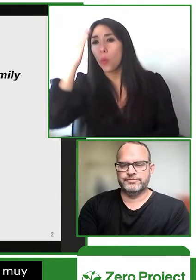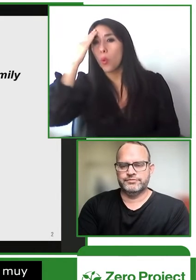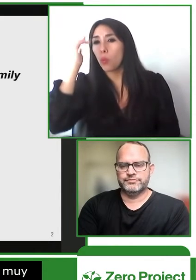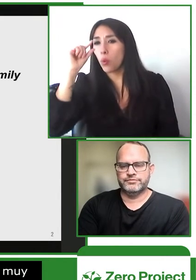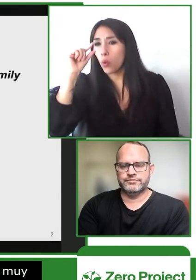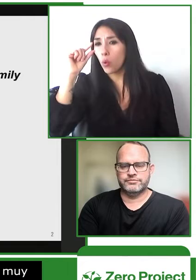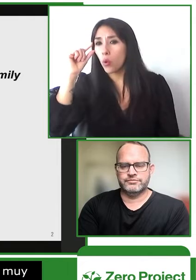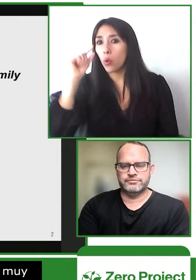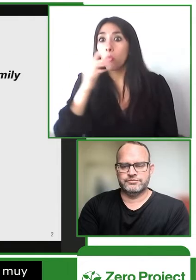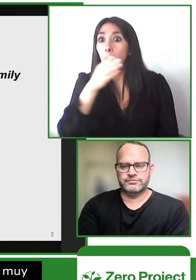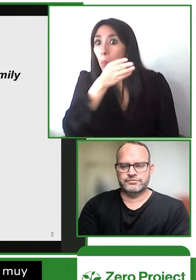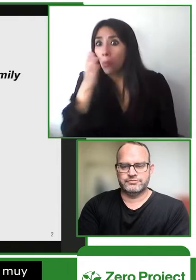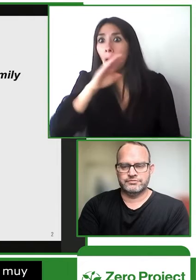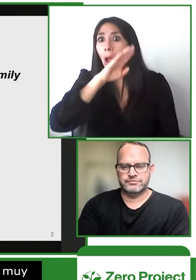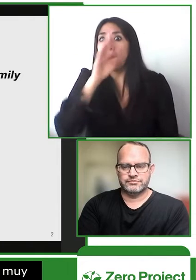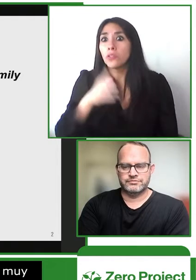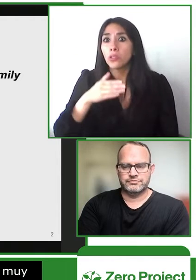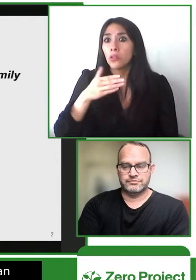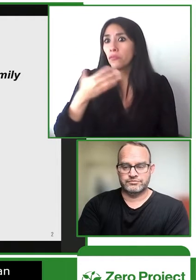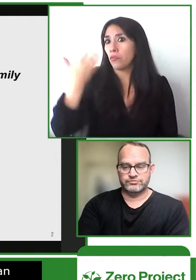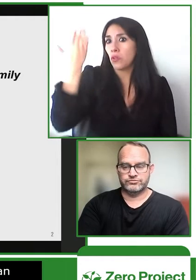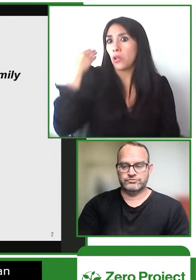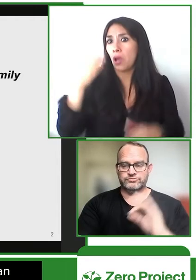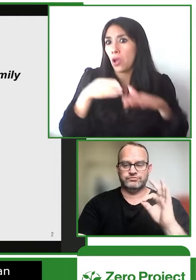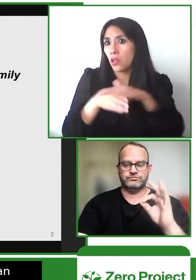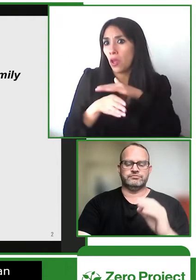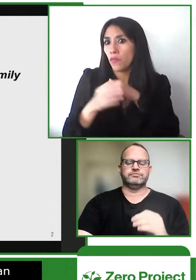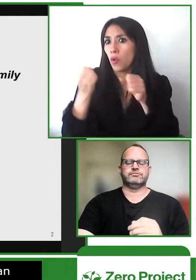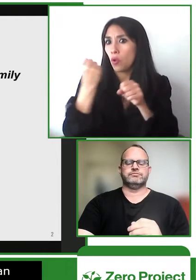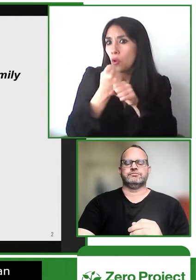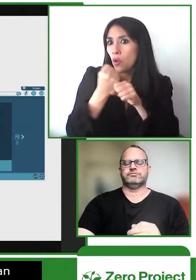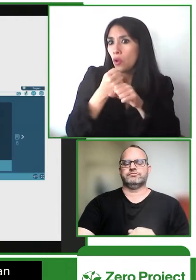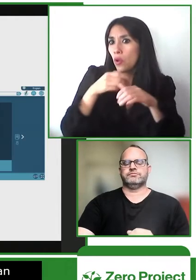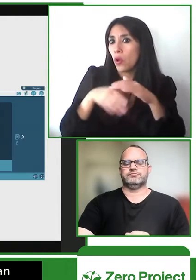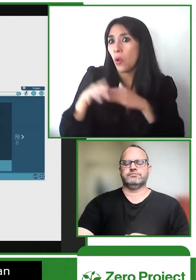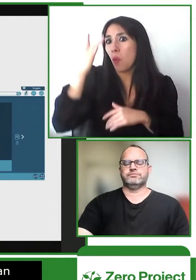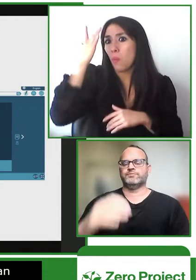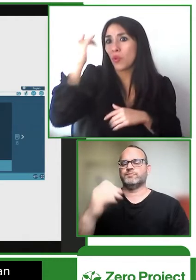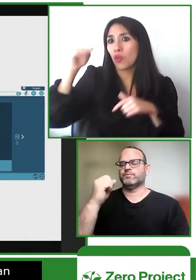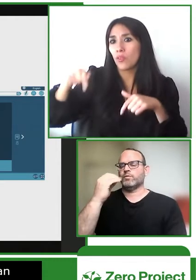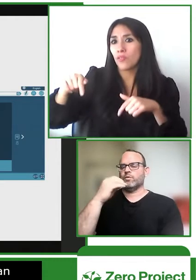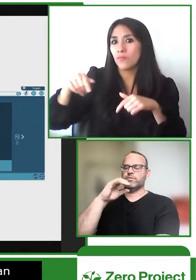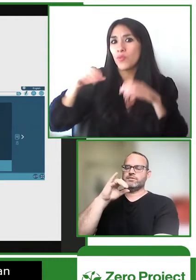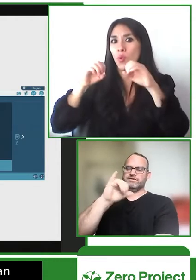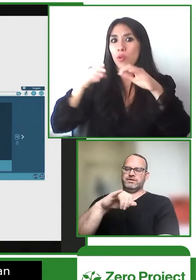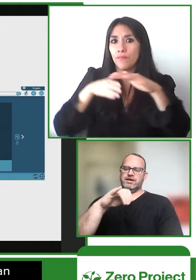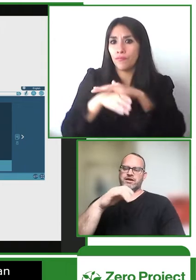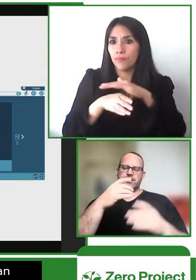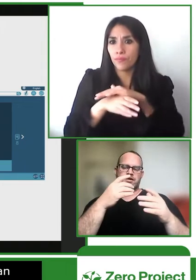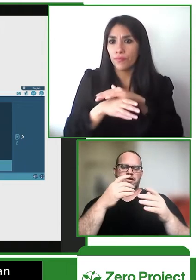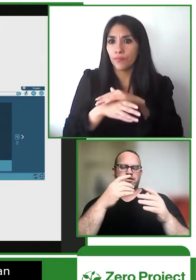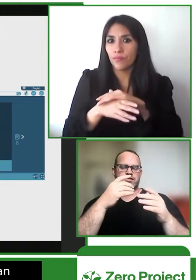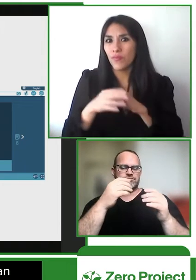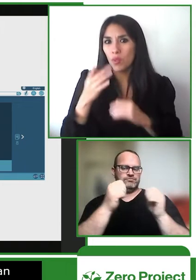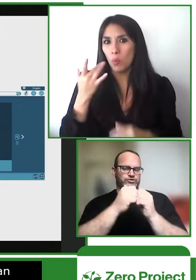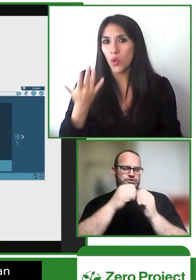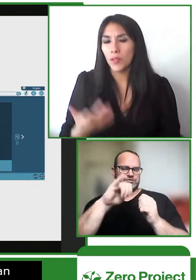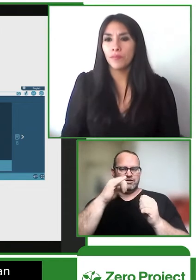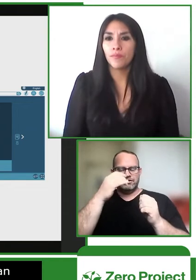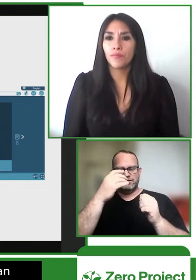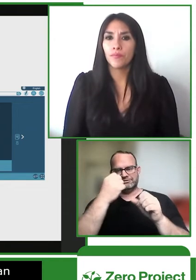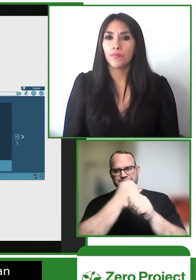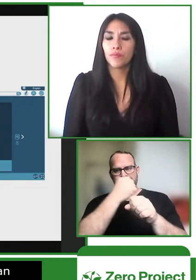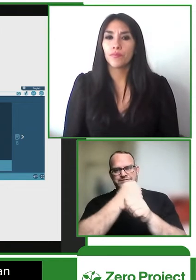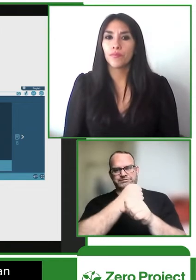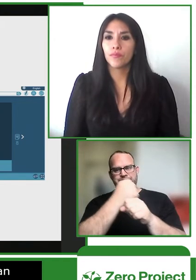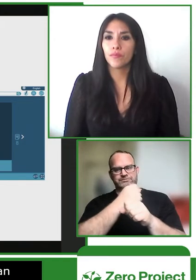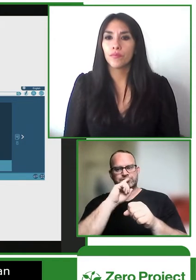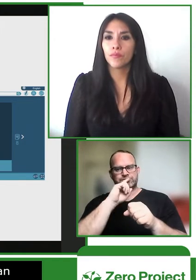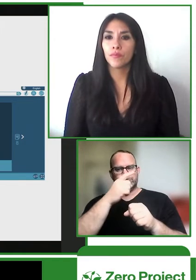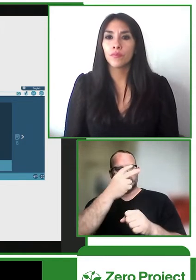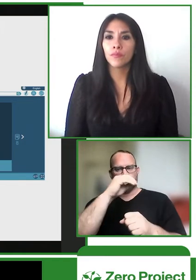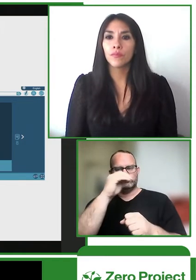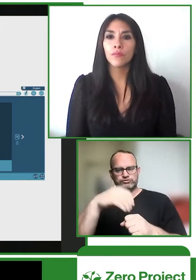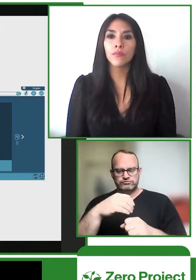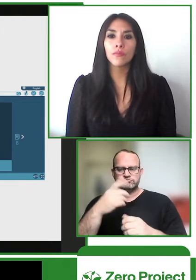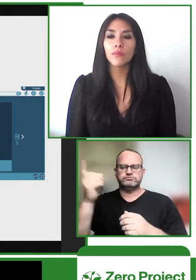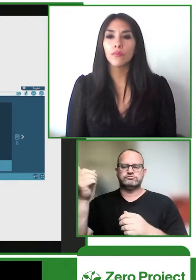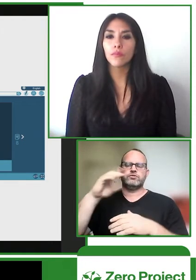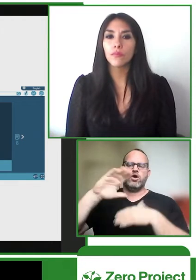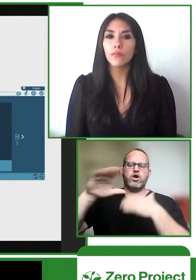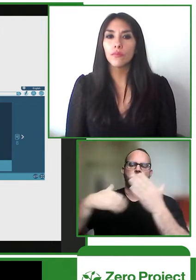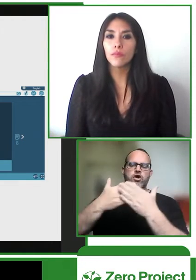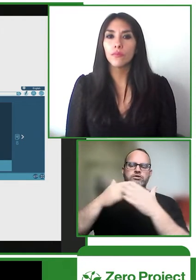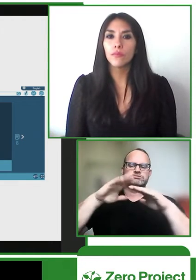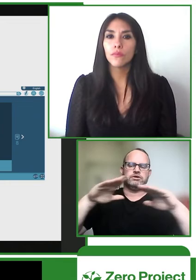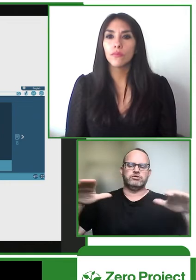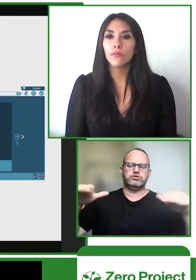access so understanding the significance of that